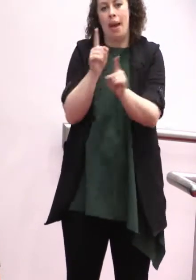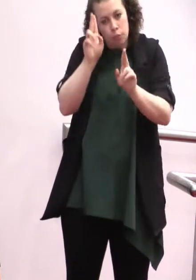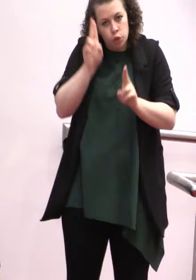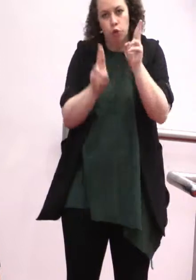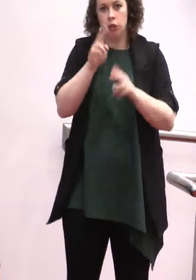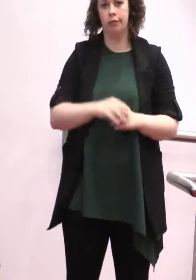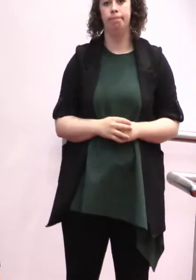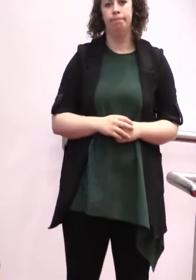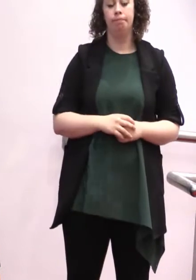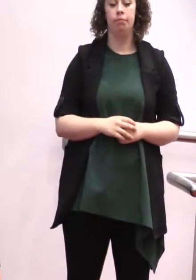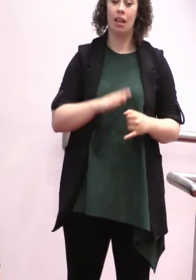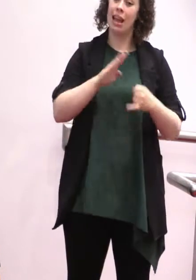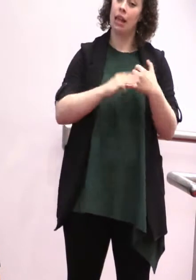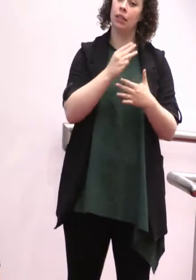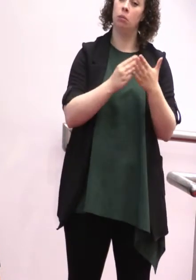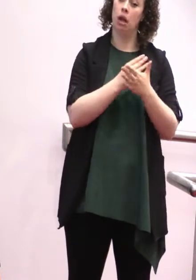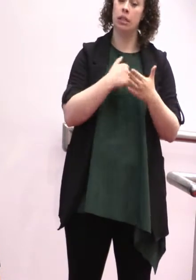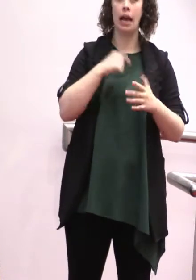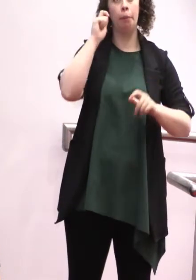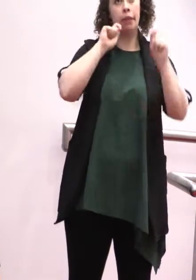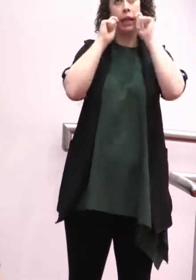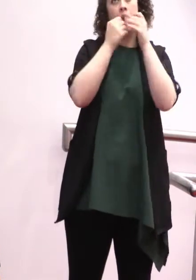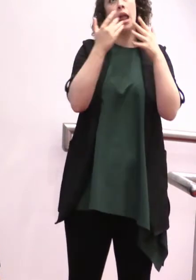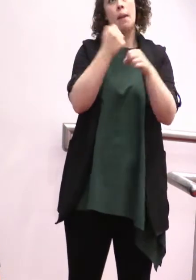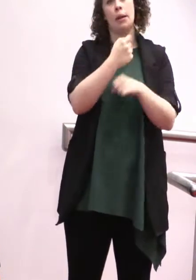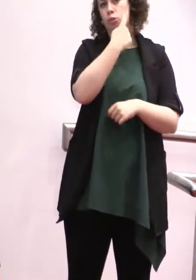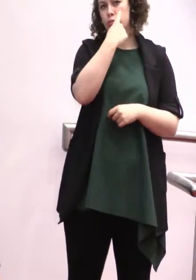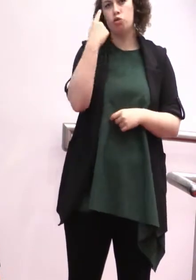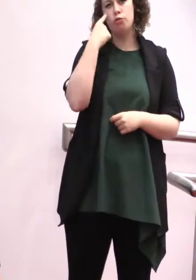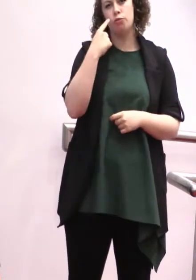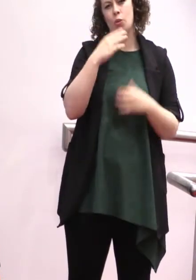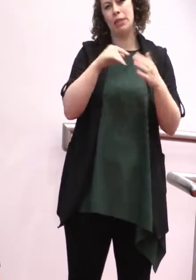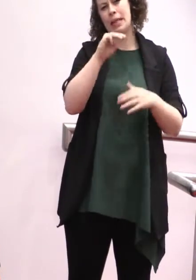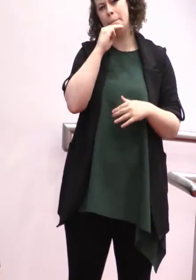Finally I'm thinking a lot about truth. What does that mean?